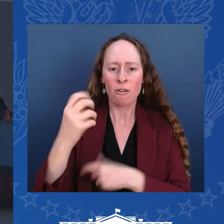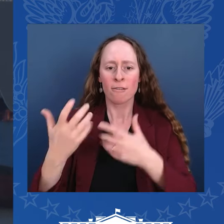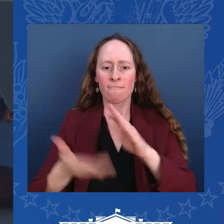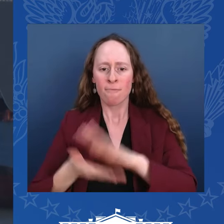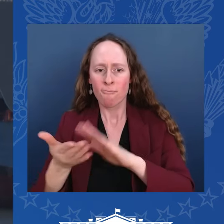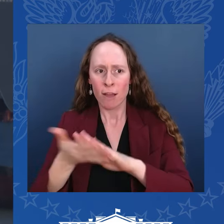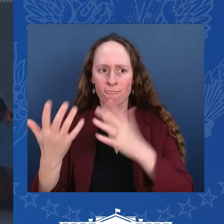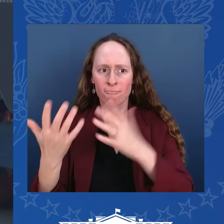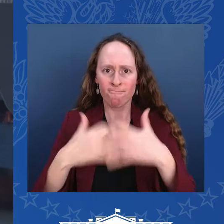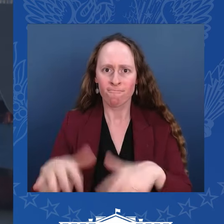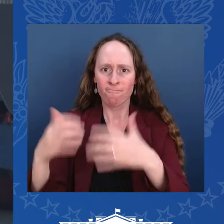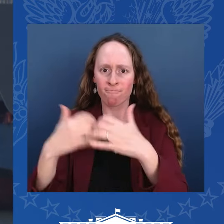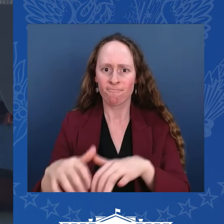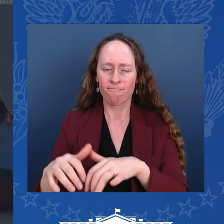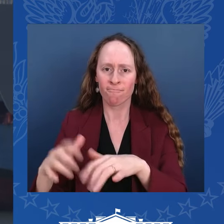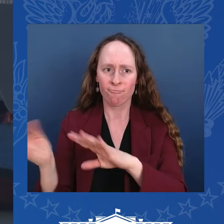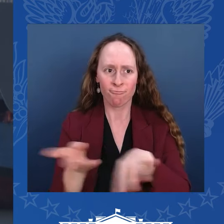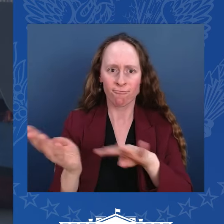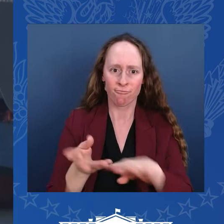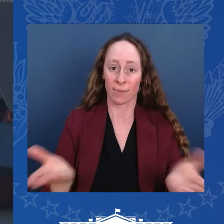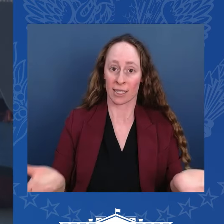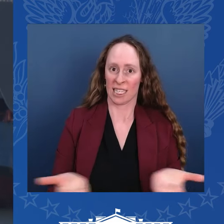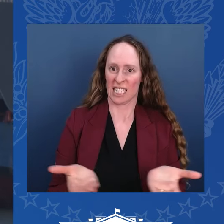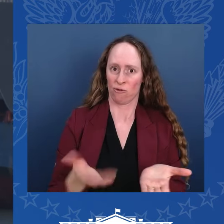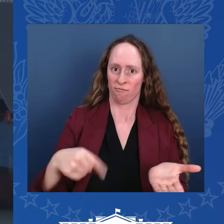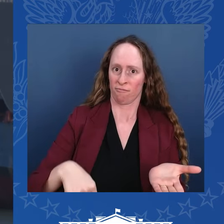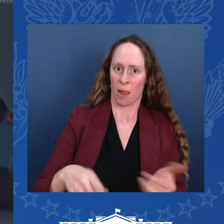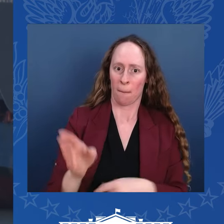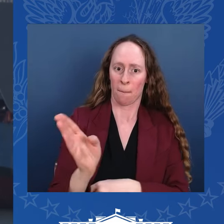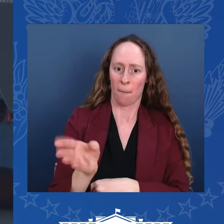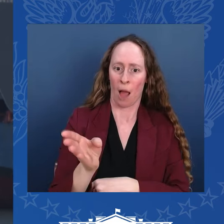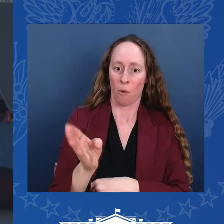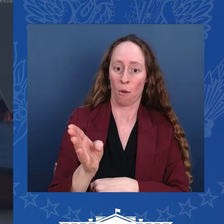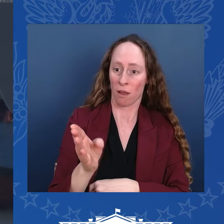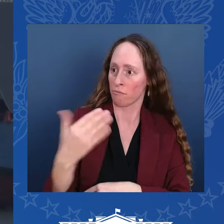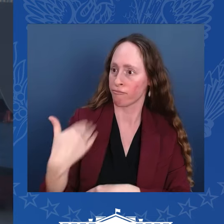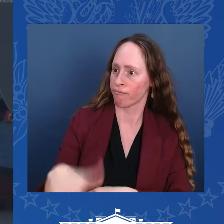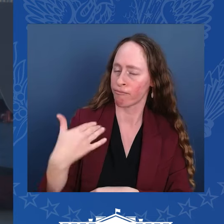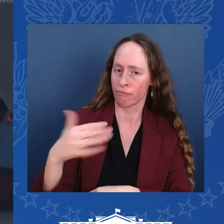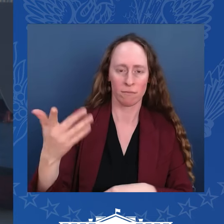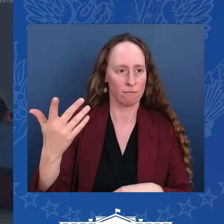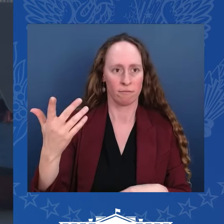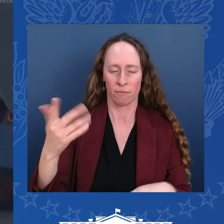and she's someone who defines what it means to be Maryland. Tough and Baltimore strong.